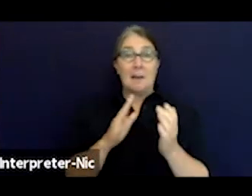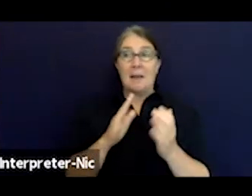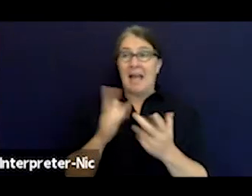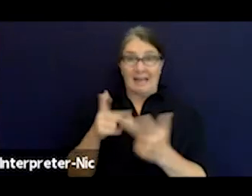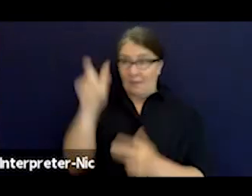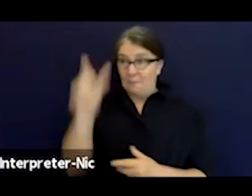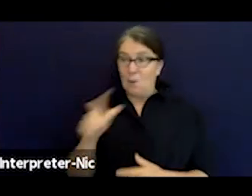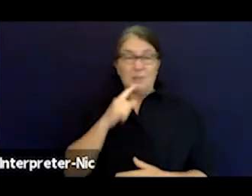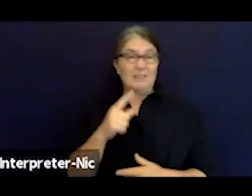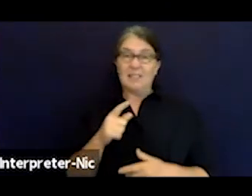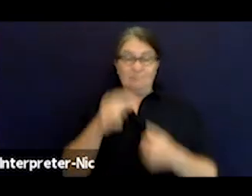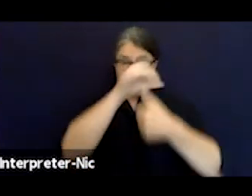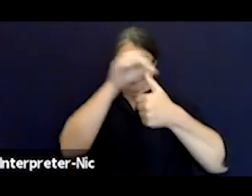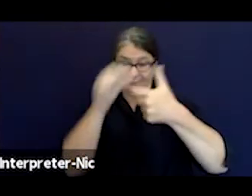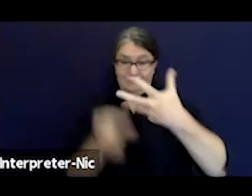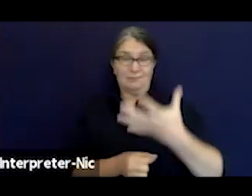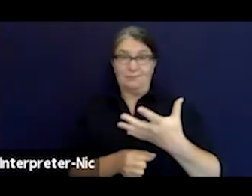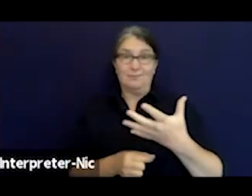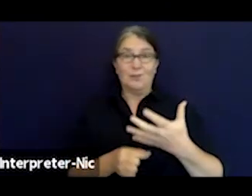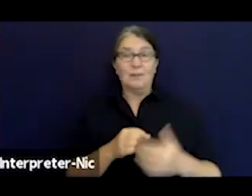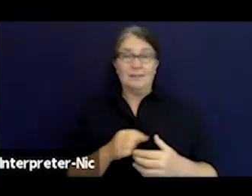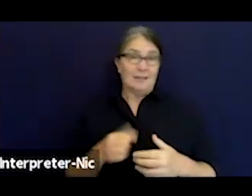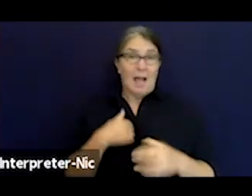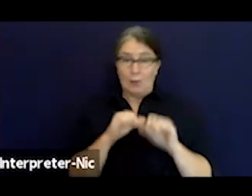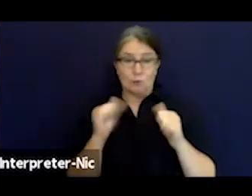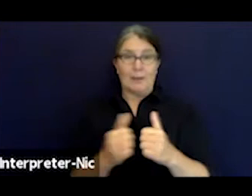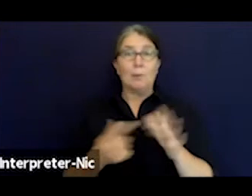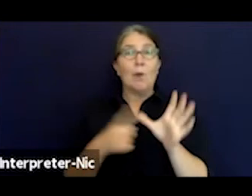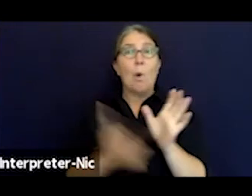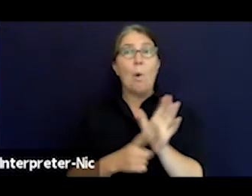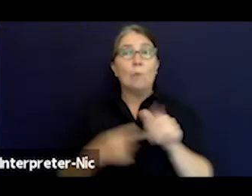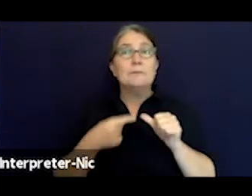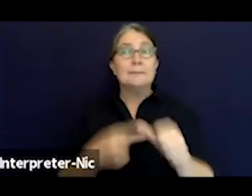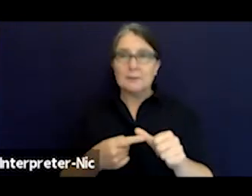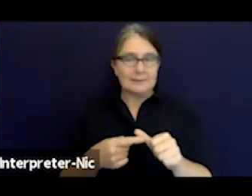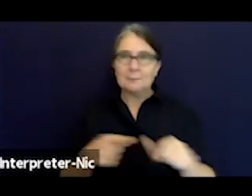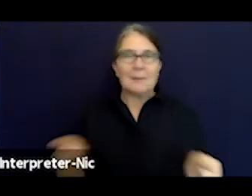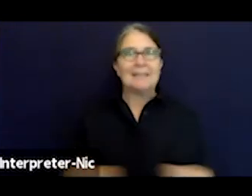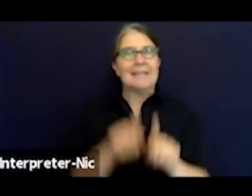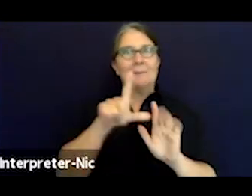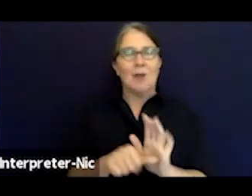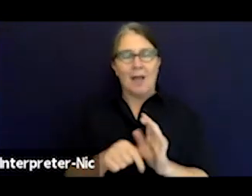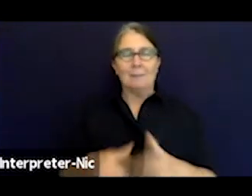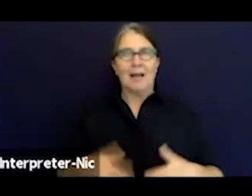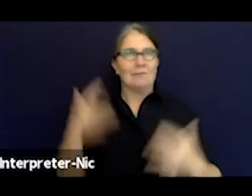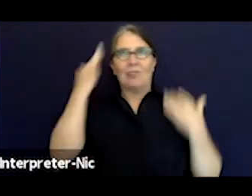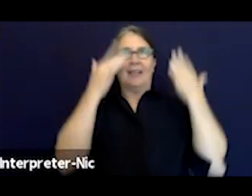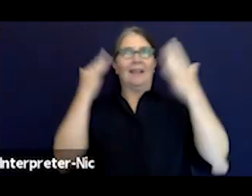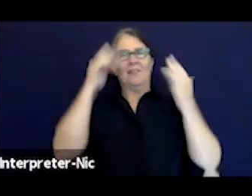the same time.” What I love is when I asked what should our colleague say,